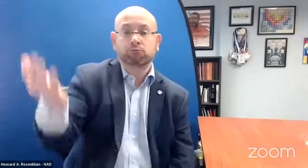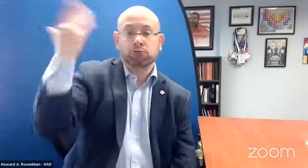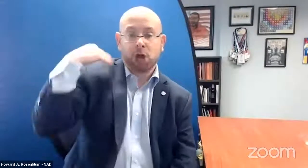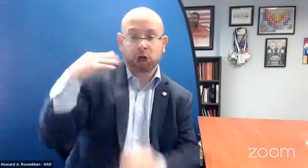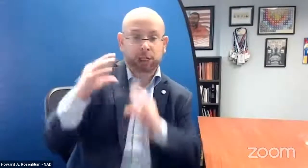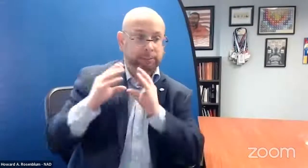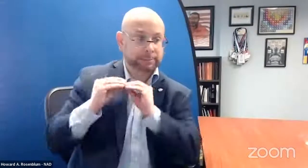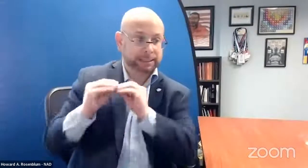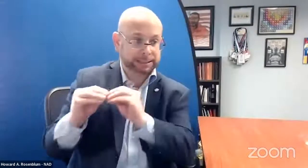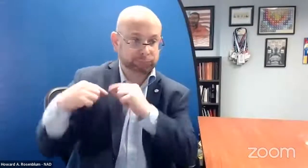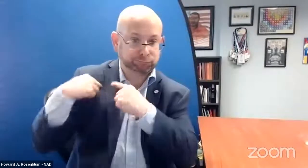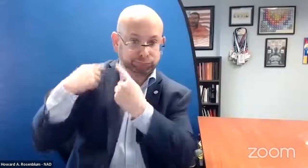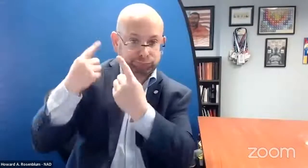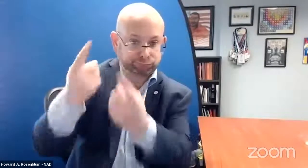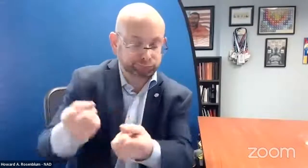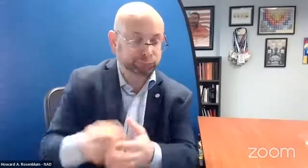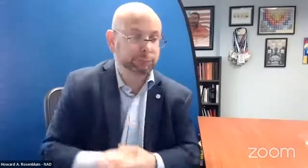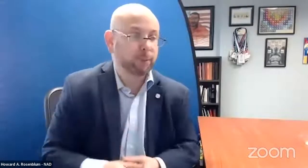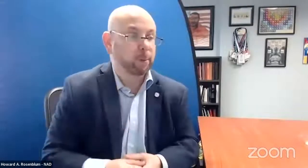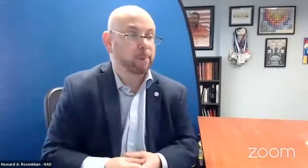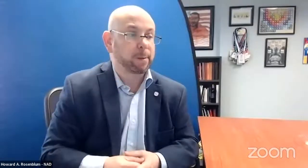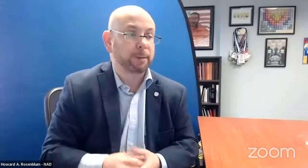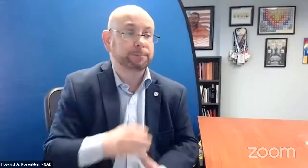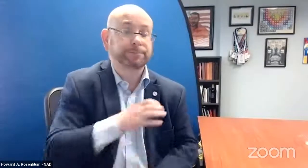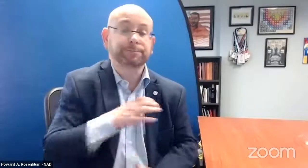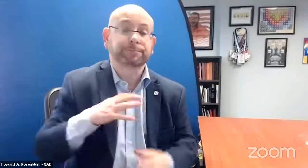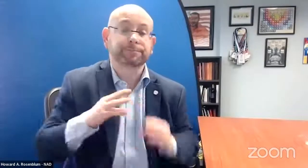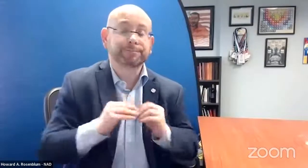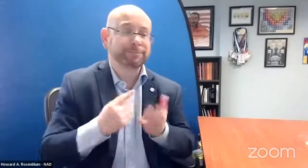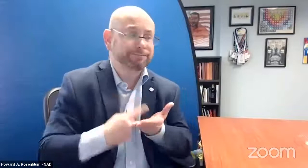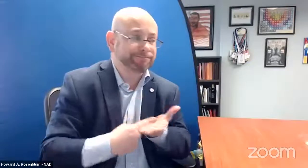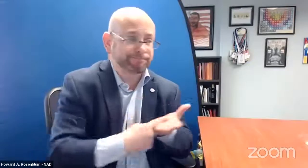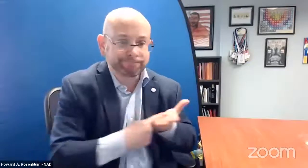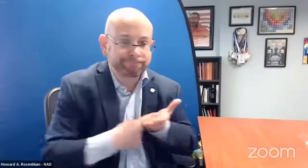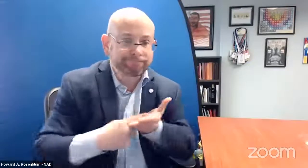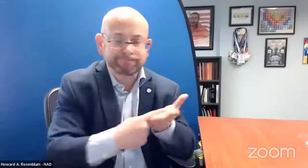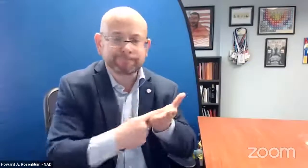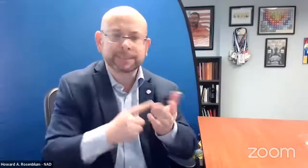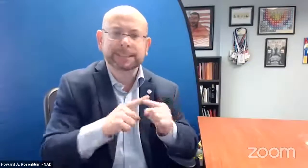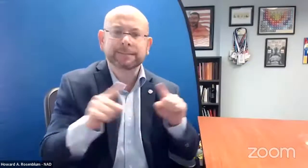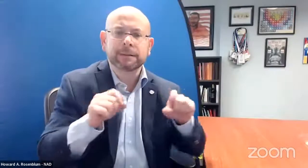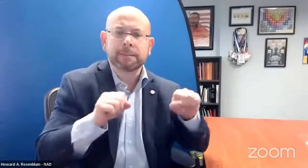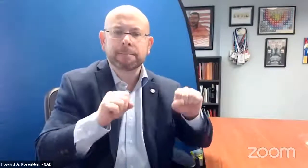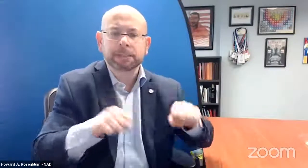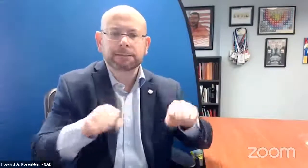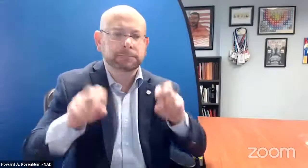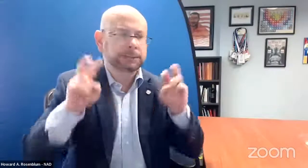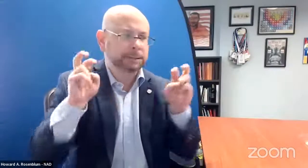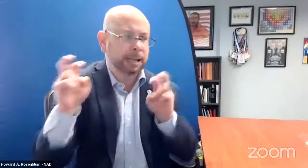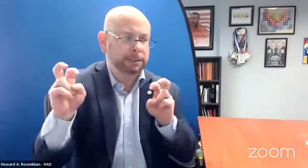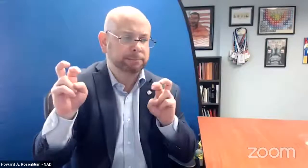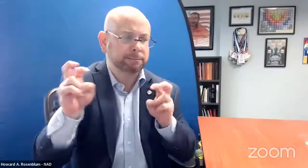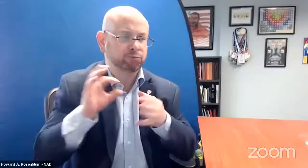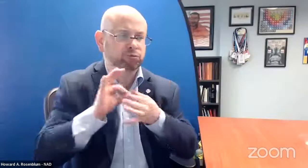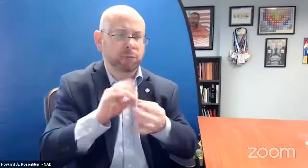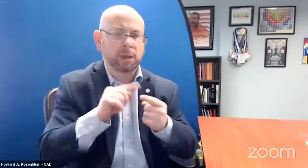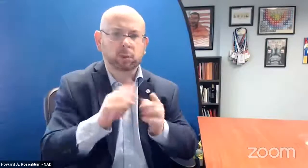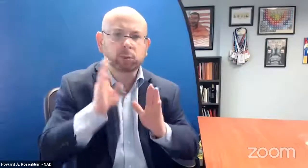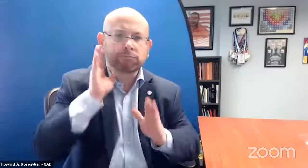of potential presentations that have been given to the Committee in prior meetings.